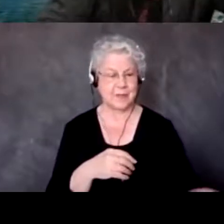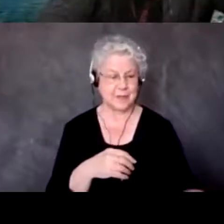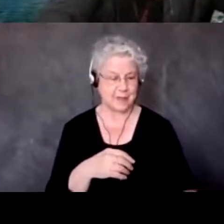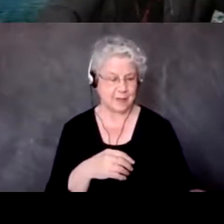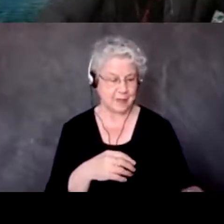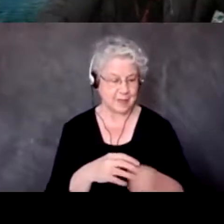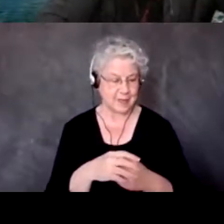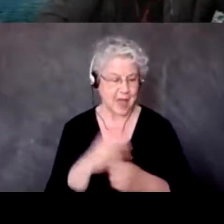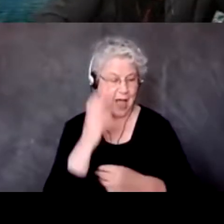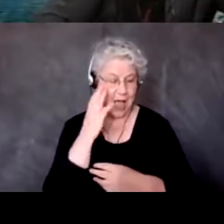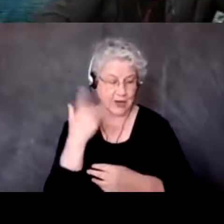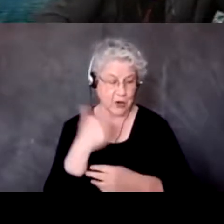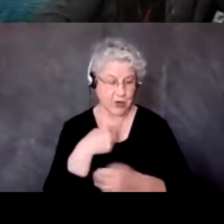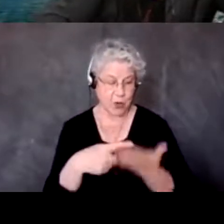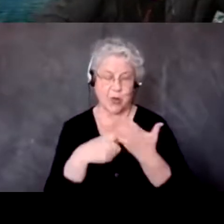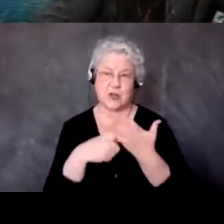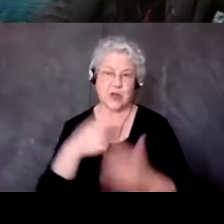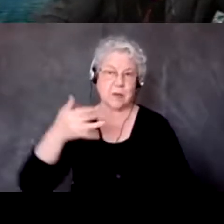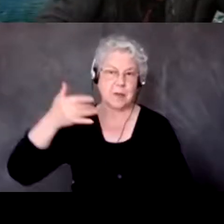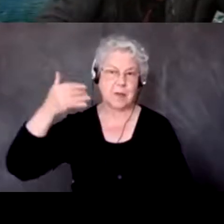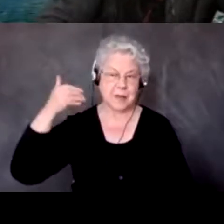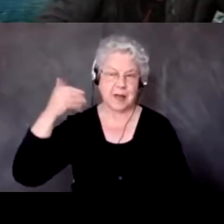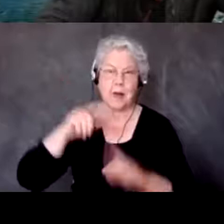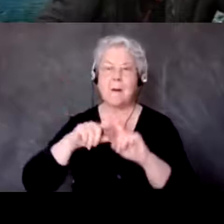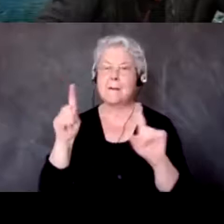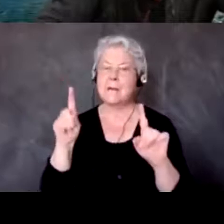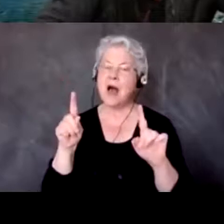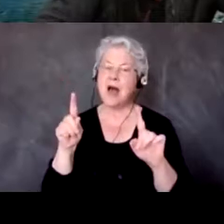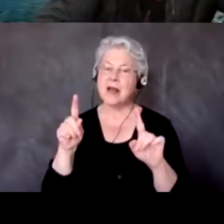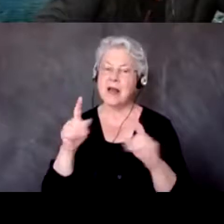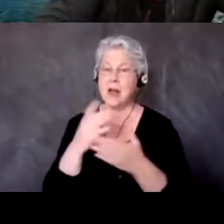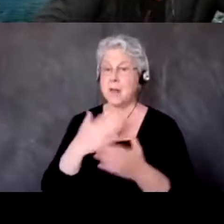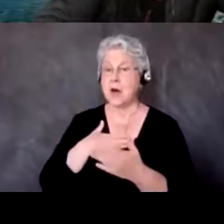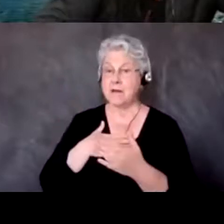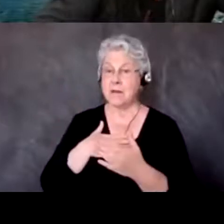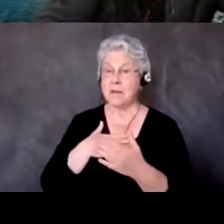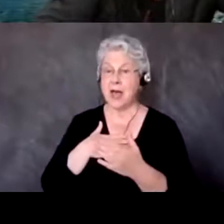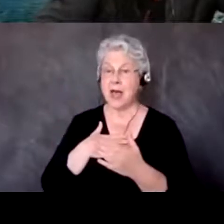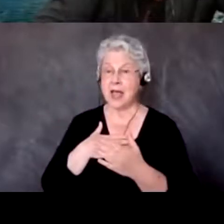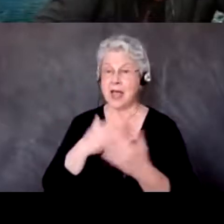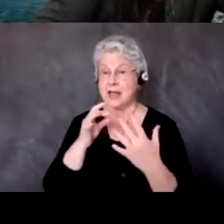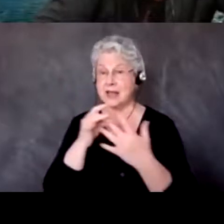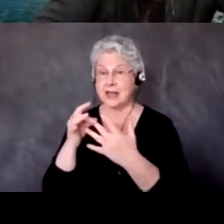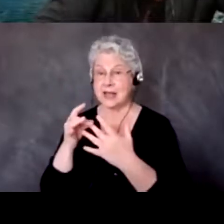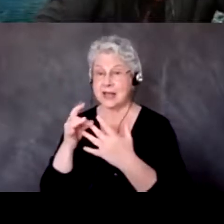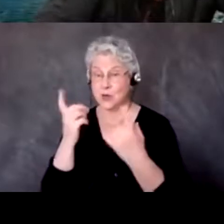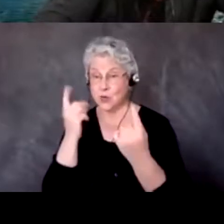I know we talked about this a little bit in the beginning, but part of my facilitation practice is to start at the beginning and